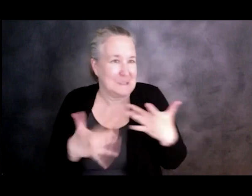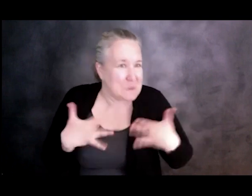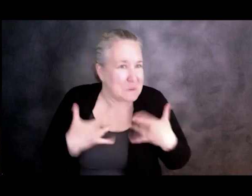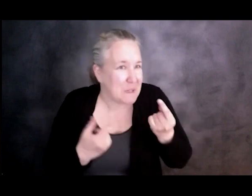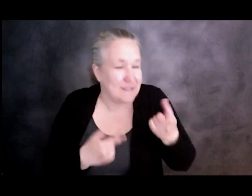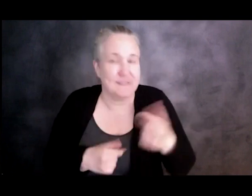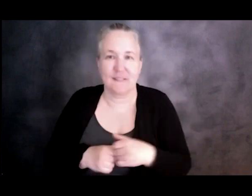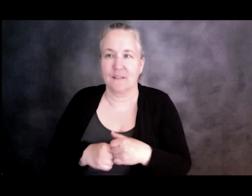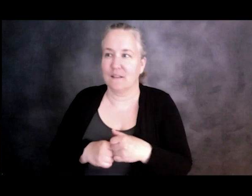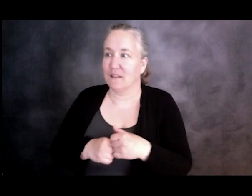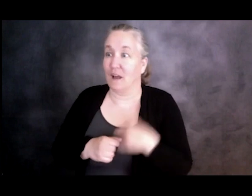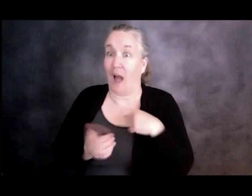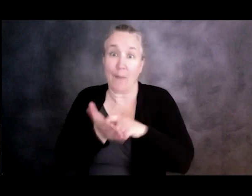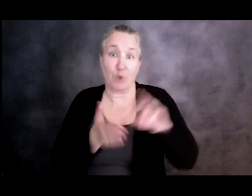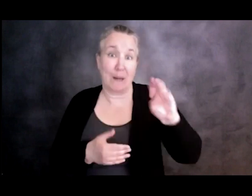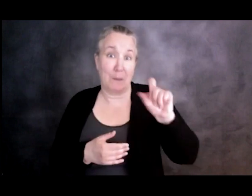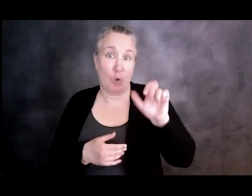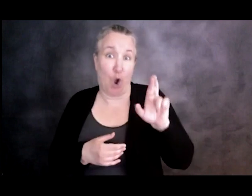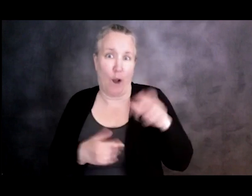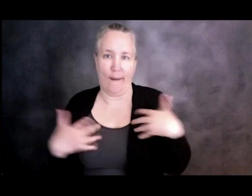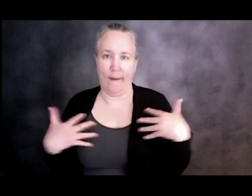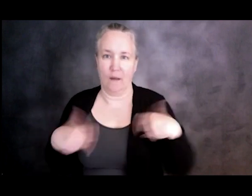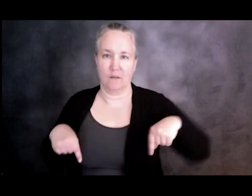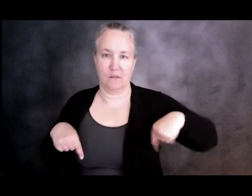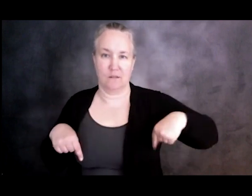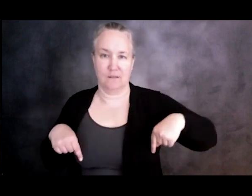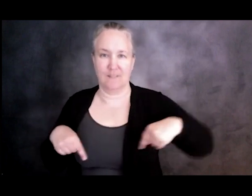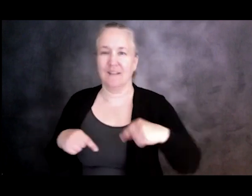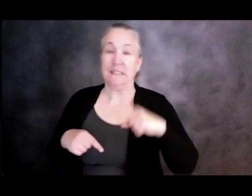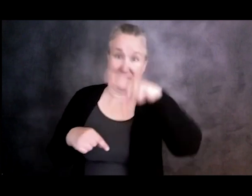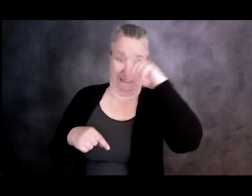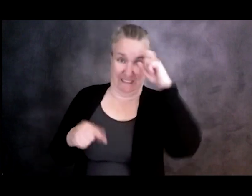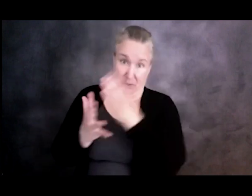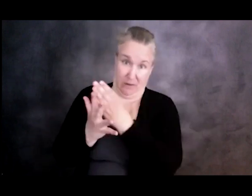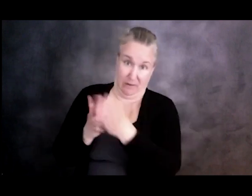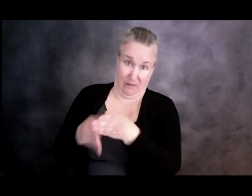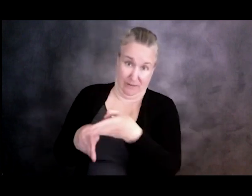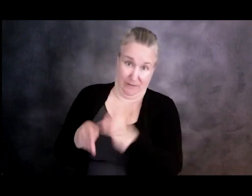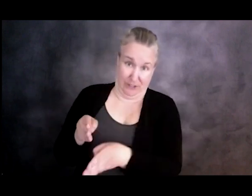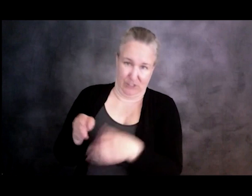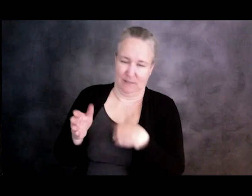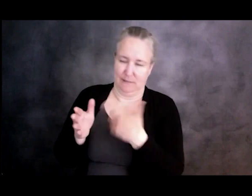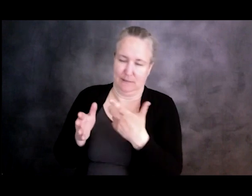Terrified by writing a memoir, so I'm doing that. Hopefully, I'll be done by the end of the summer. Never thought I'd write about myself and my family.